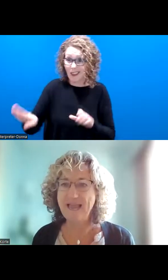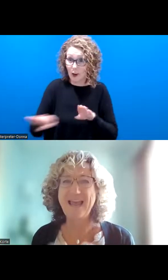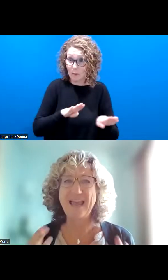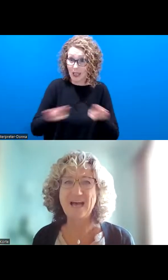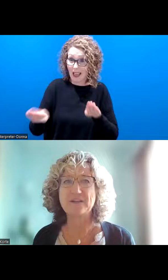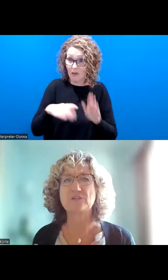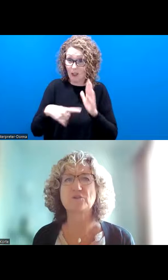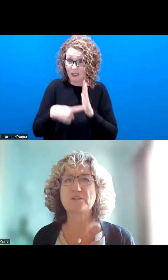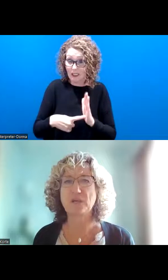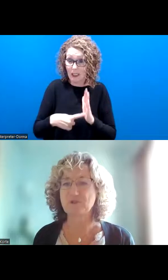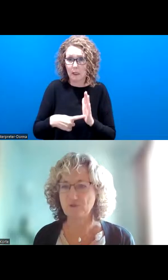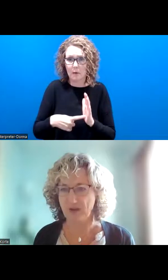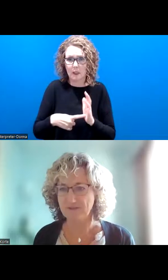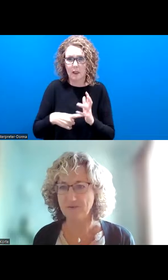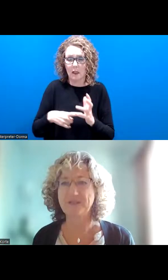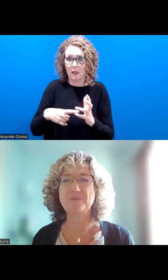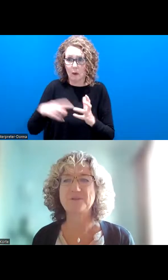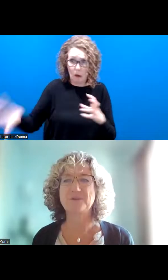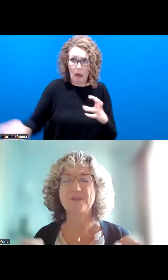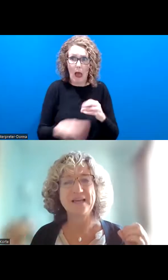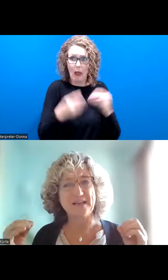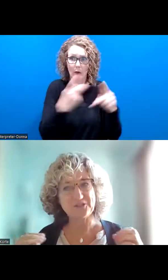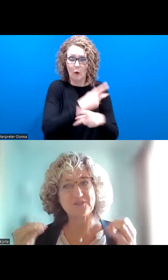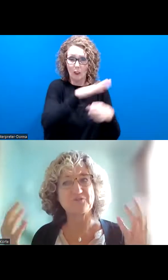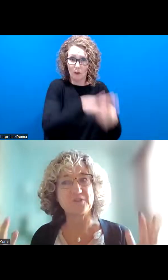d if the tribe has opted into the program. And then folks